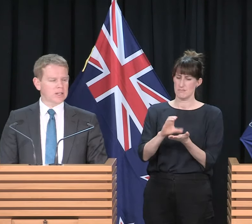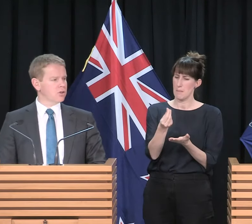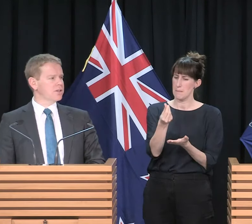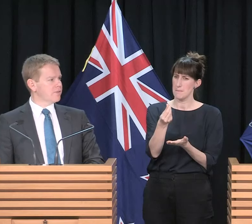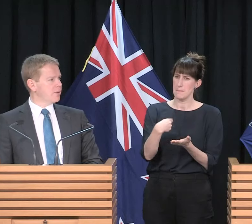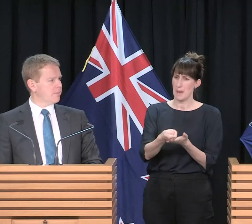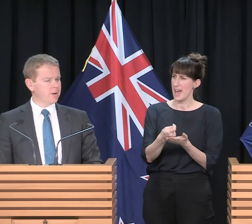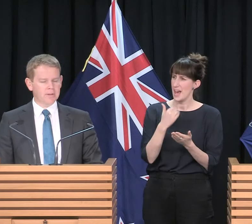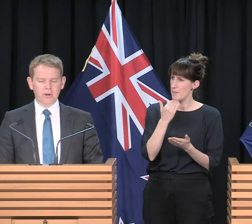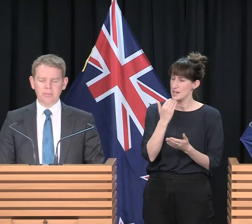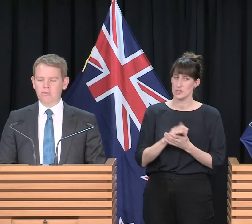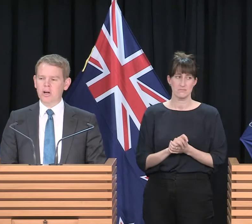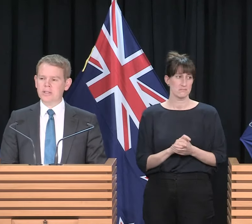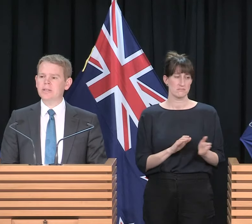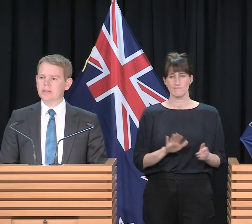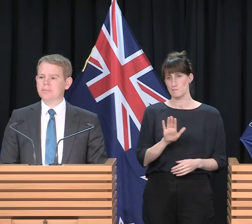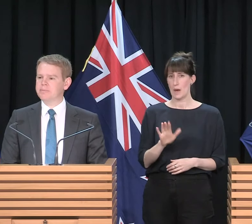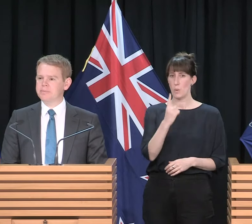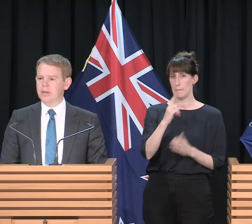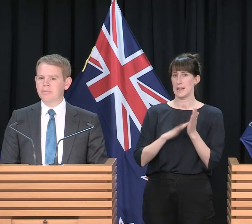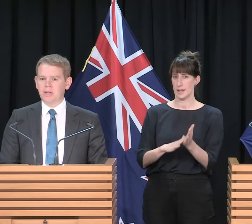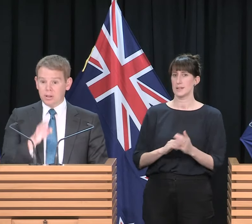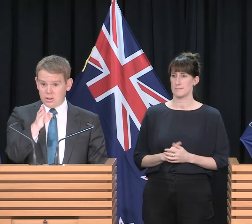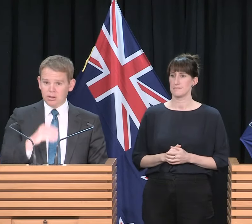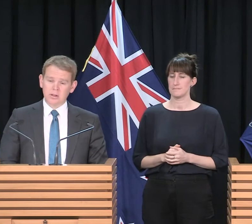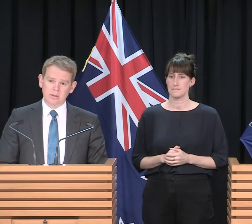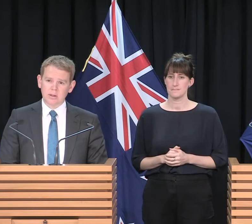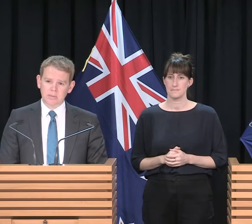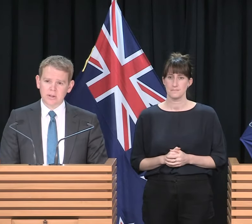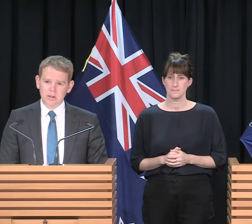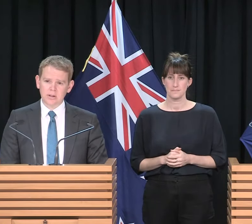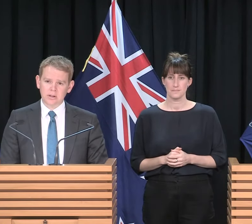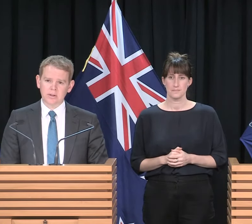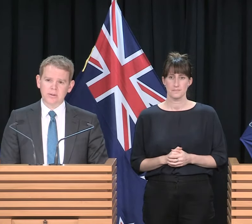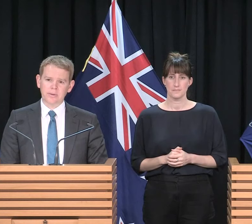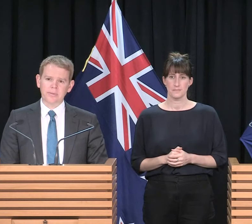what we are doing is adding